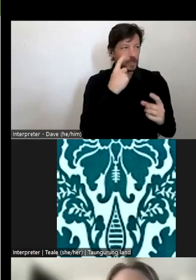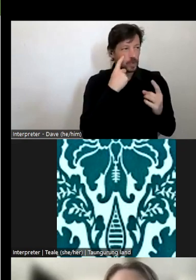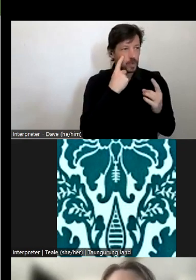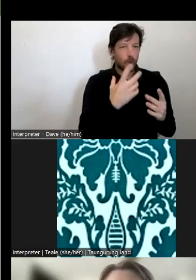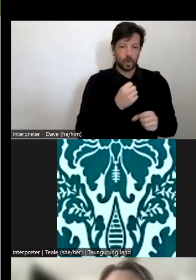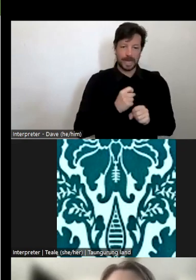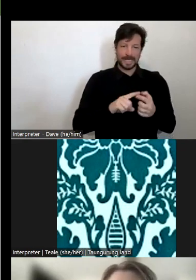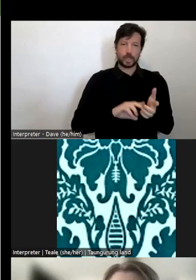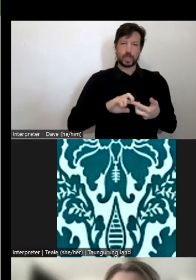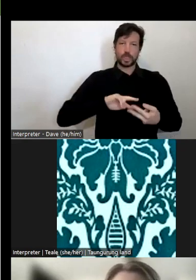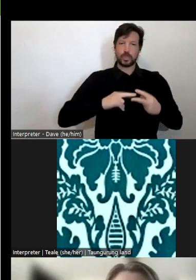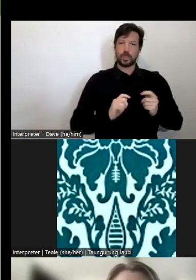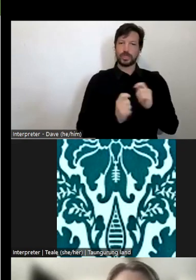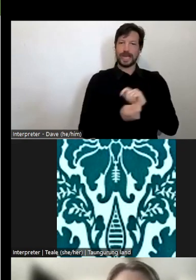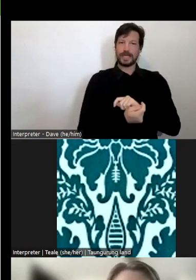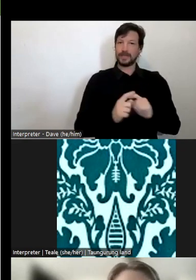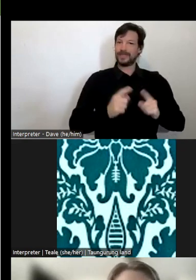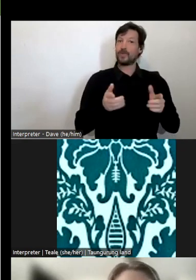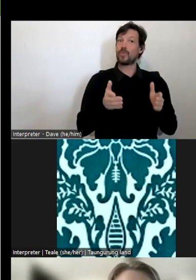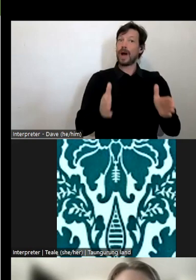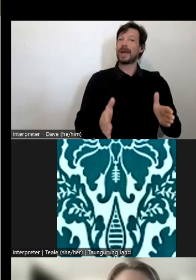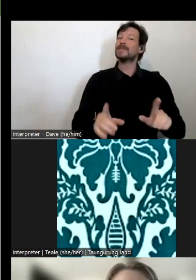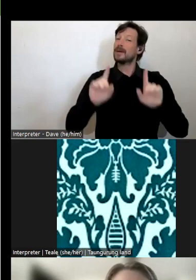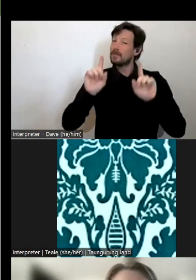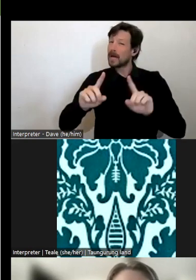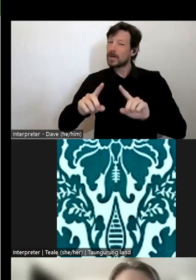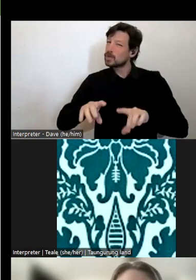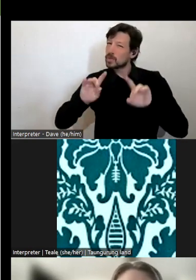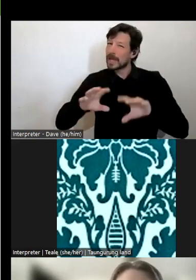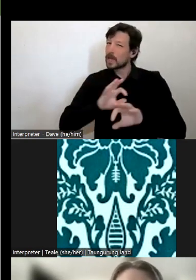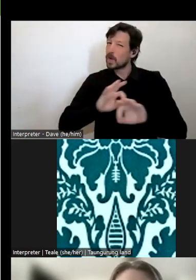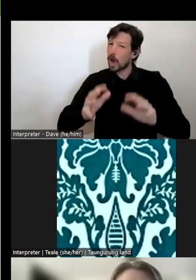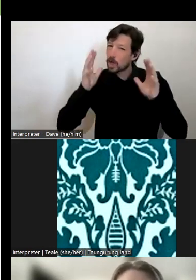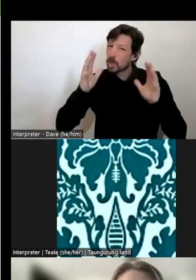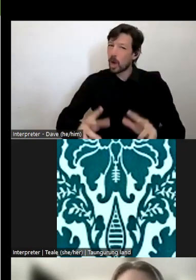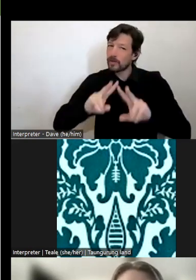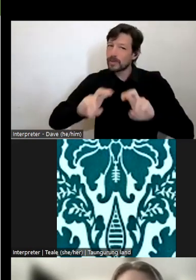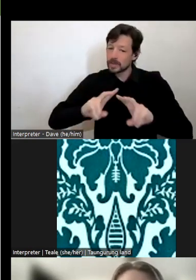but there's not been a lot published from Australia. And we thought that if we had more data about that,